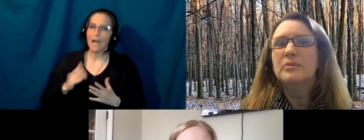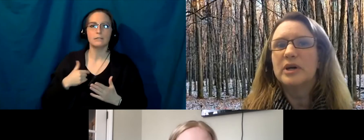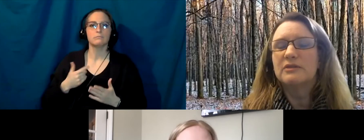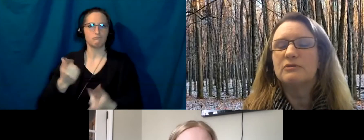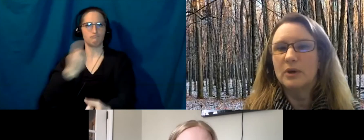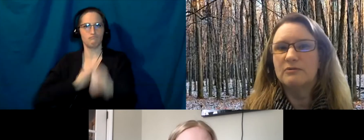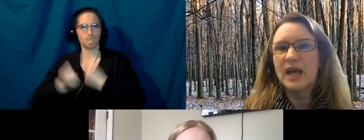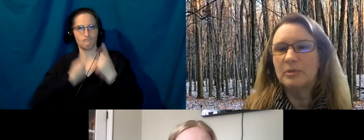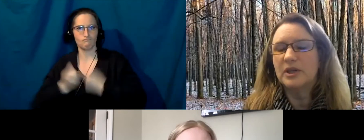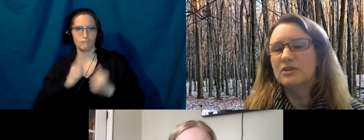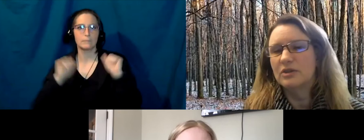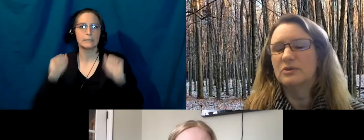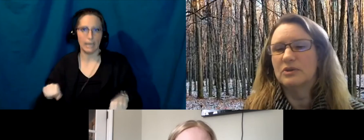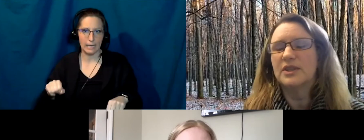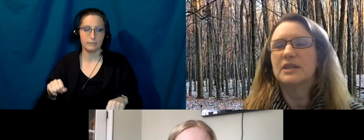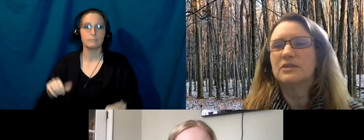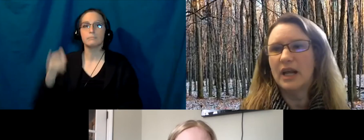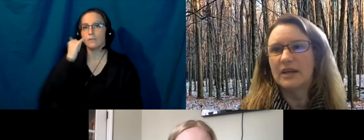But if you're going for the application, those are the things they're going to ask